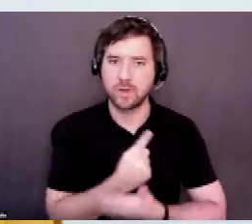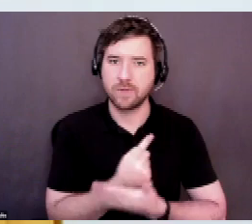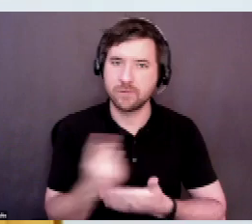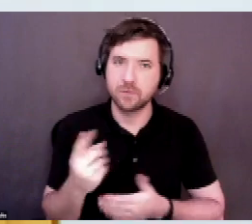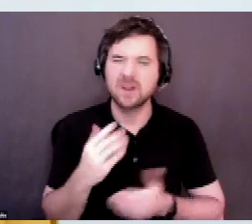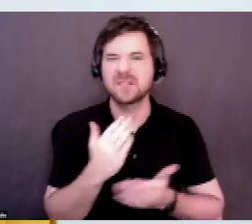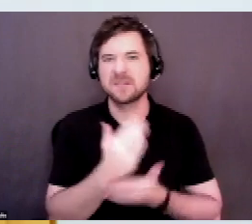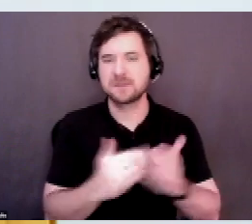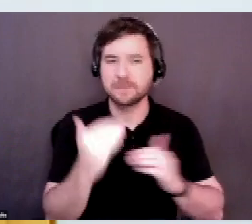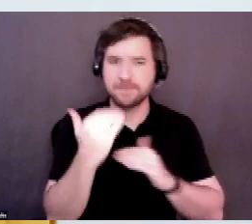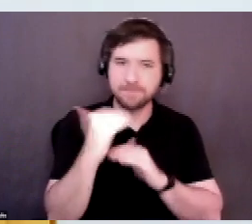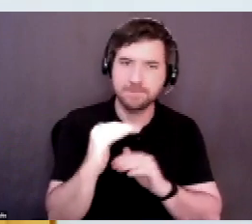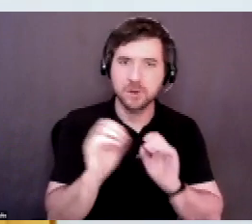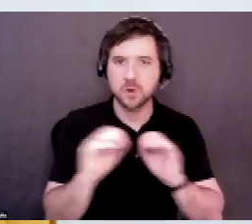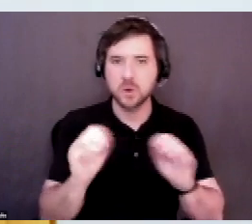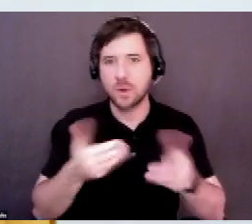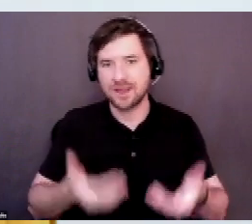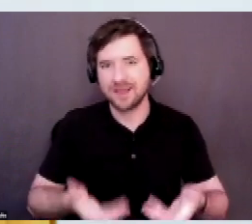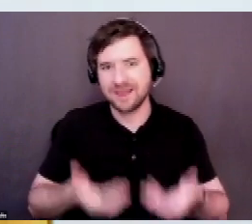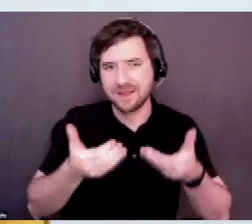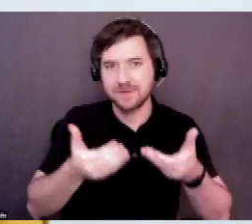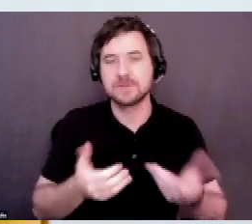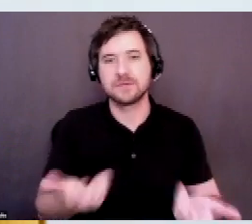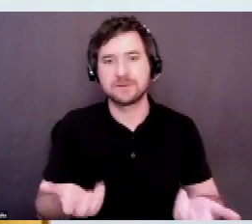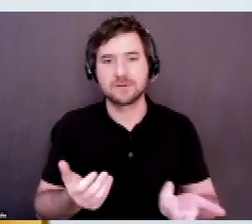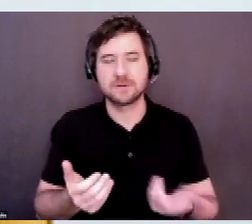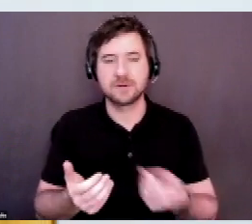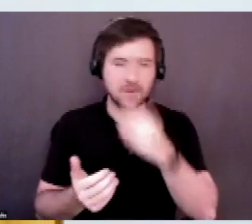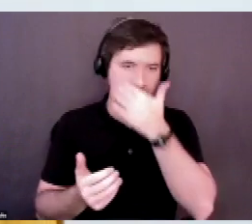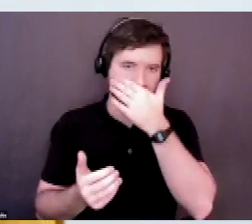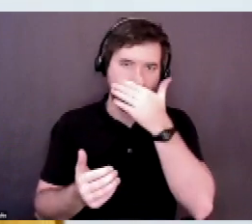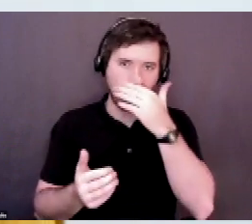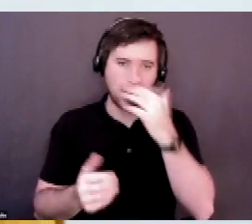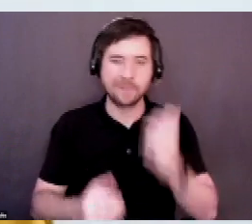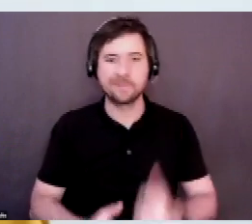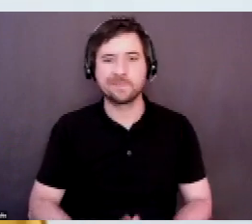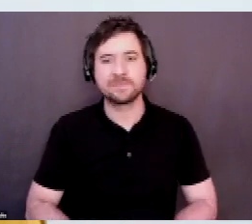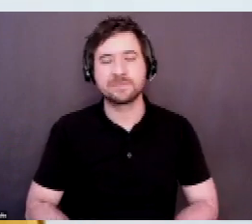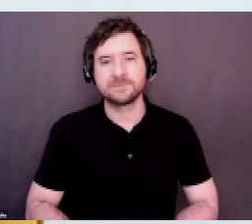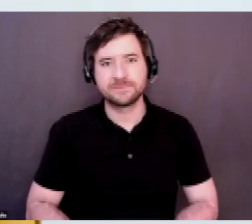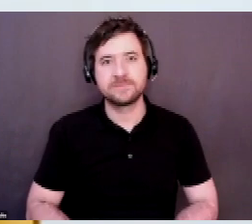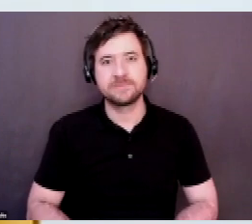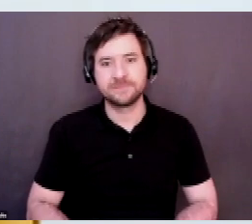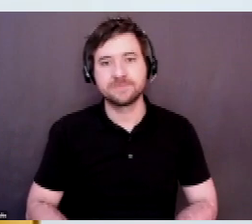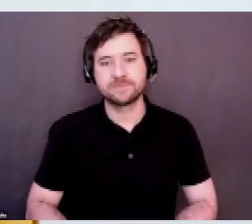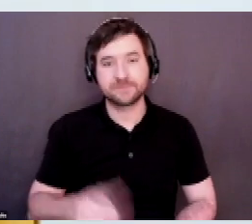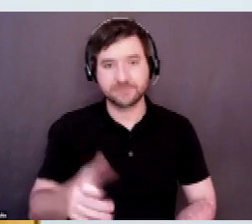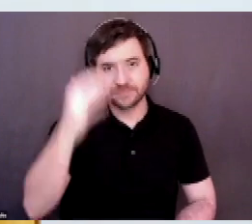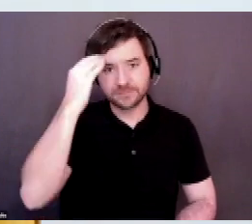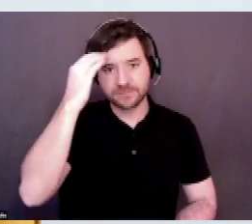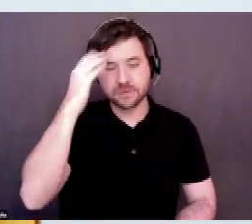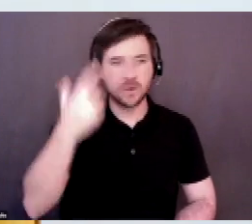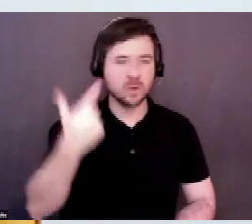lifting because the C section, but we were very well prepared for that.